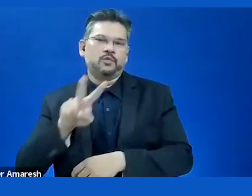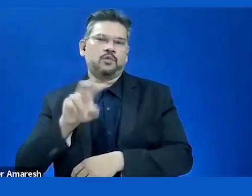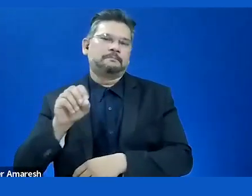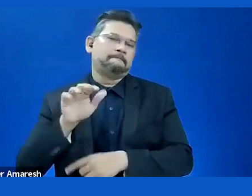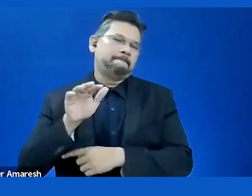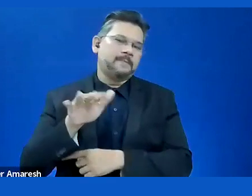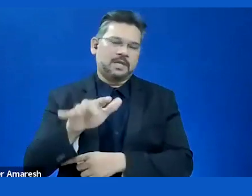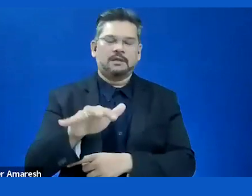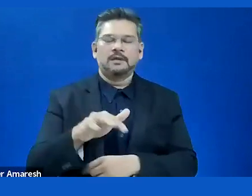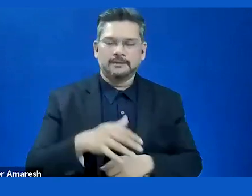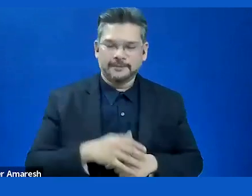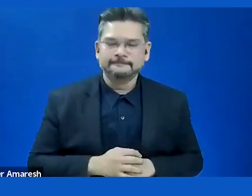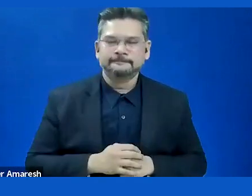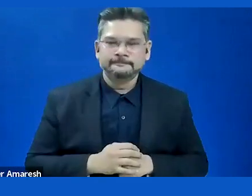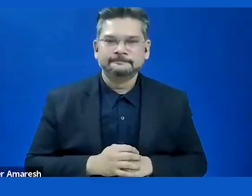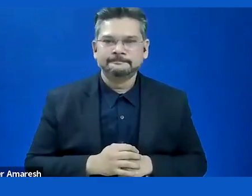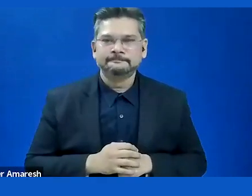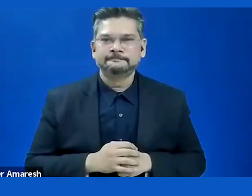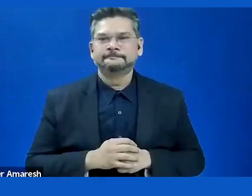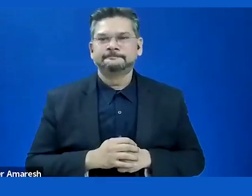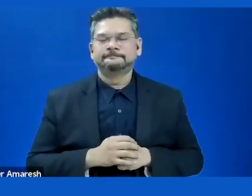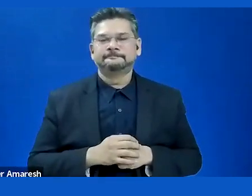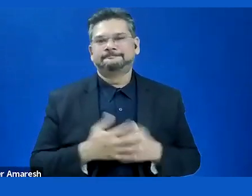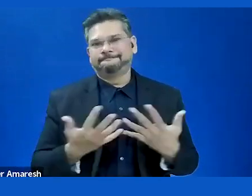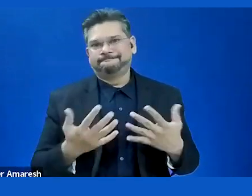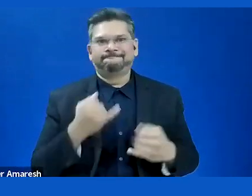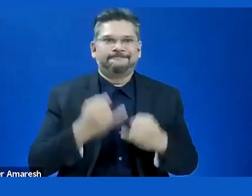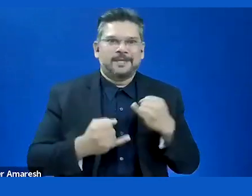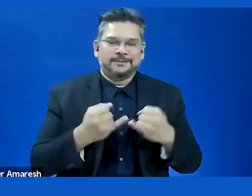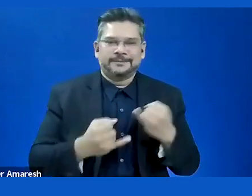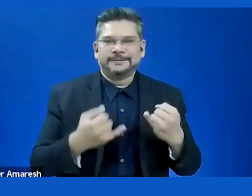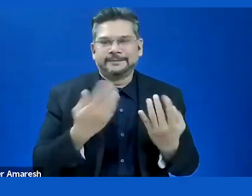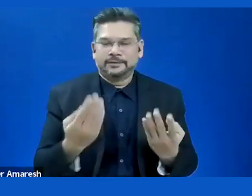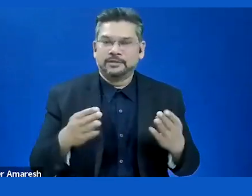With that, I will conclude. I will say the European Commission remains committed to